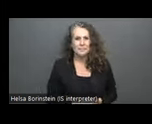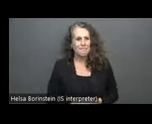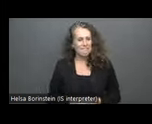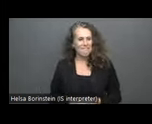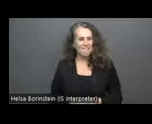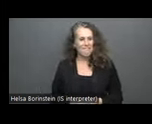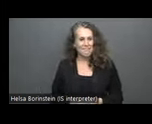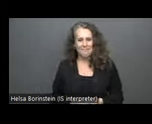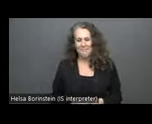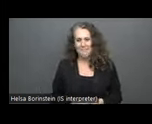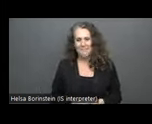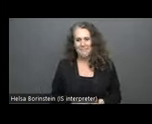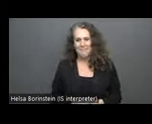14:51:50 and became like the most only undercover so that means that is a younger, it's gotten